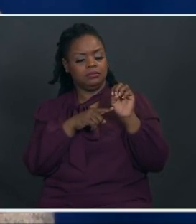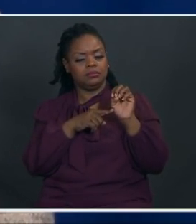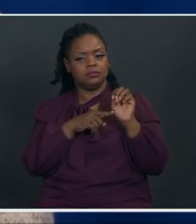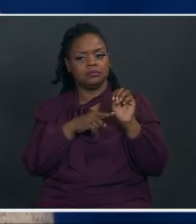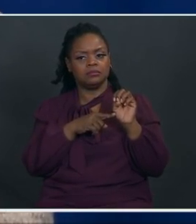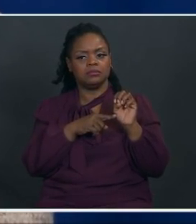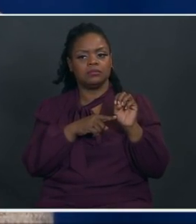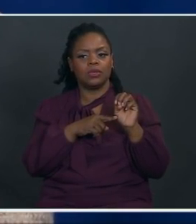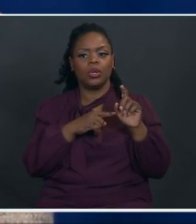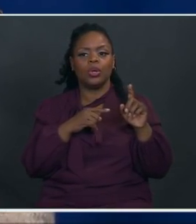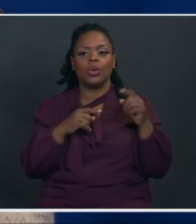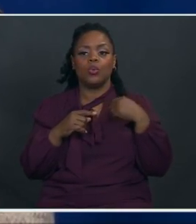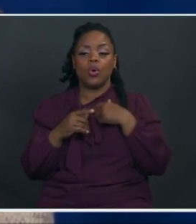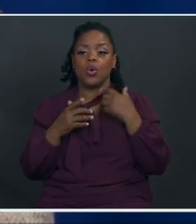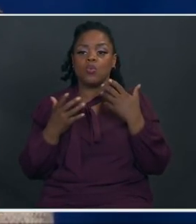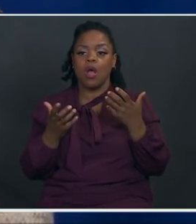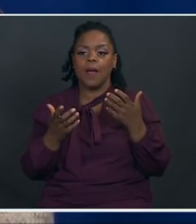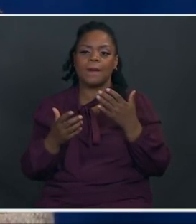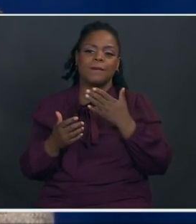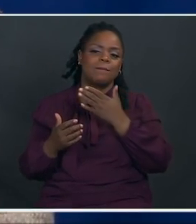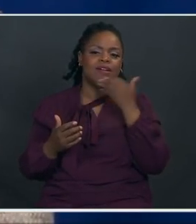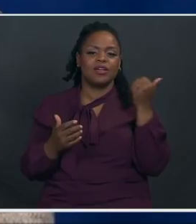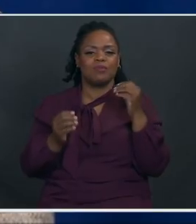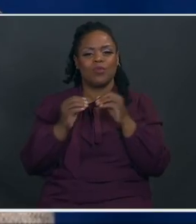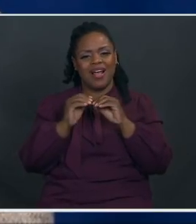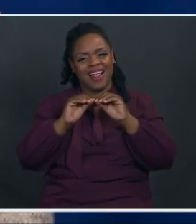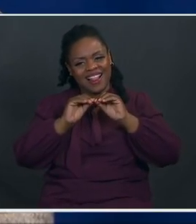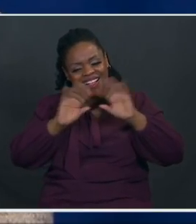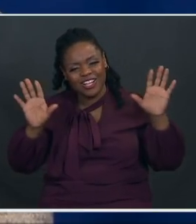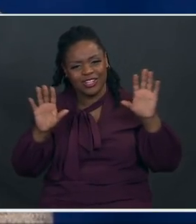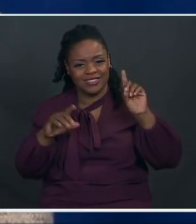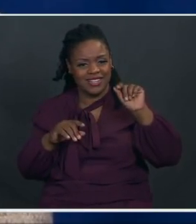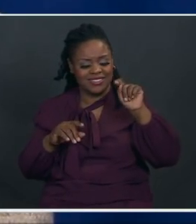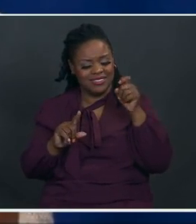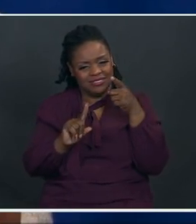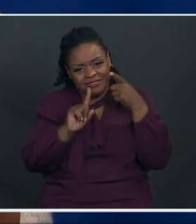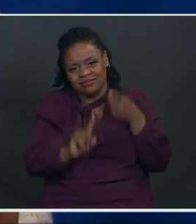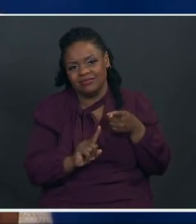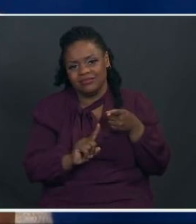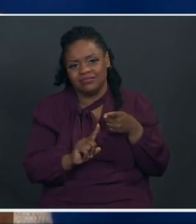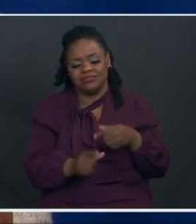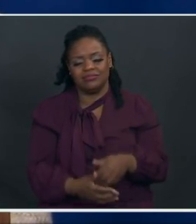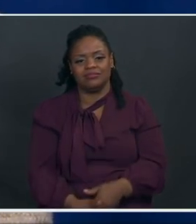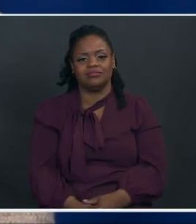more consistent data, particularly around some of these demographic points.